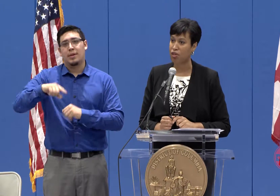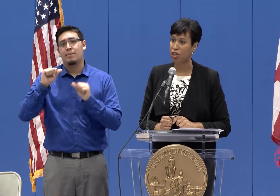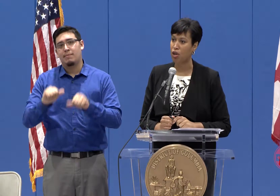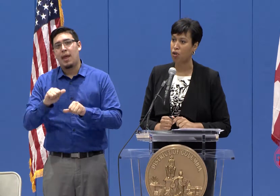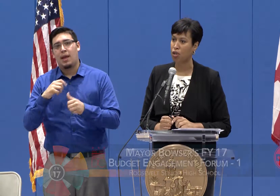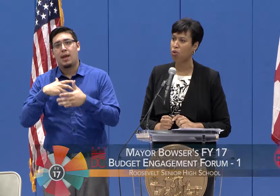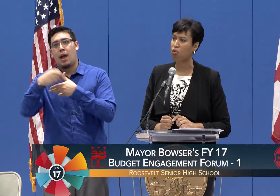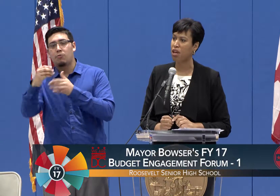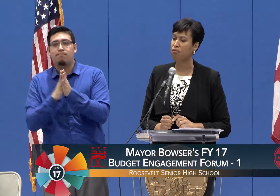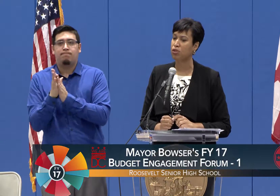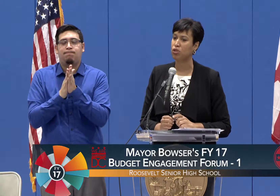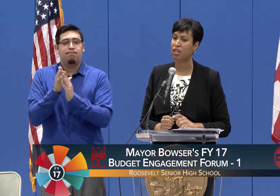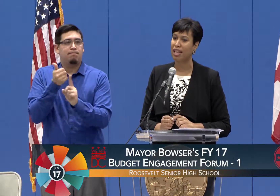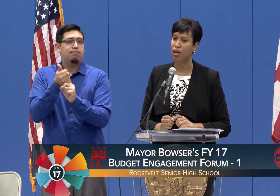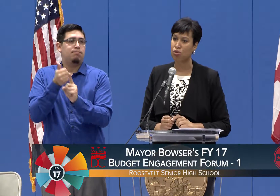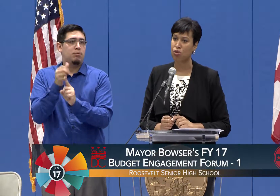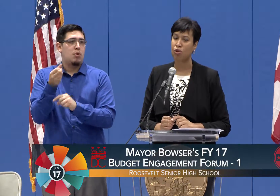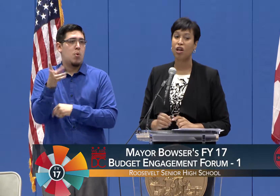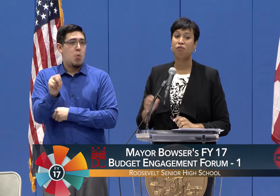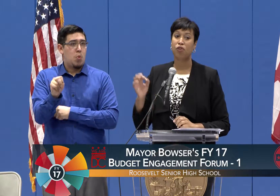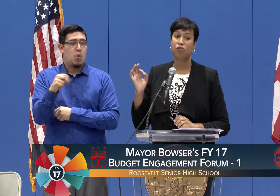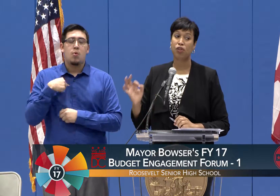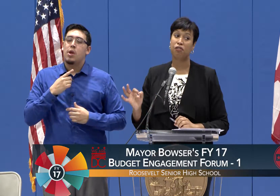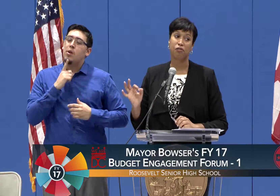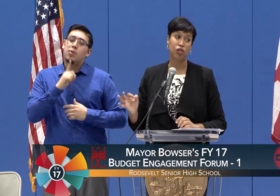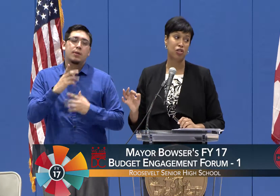ON THEIR OWN AND WE'RE GRATEFUL TO THE COUNCIL FOR THE FIRST